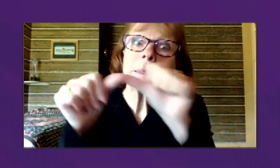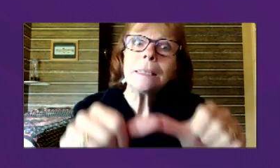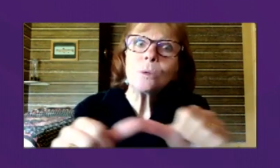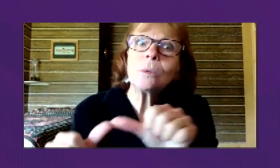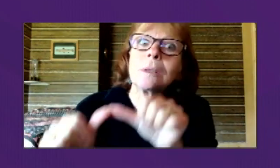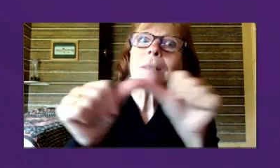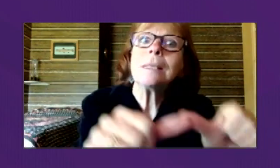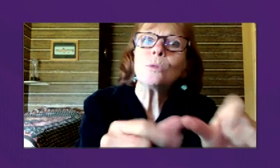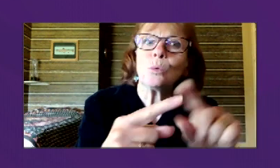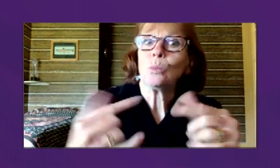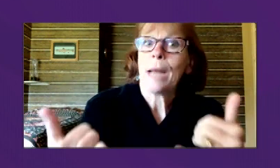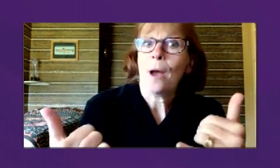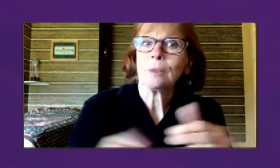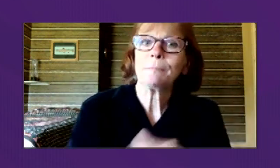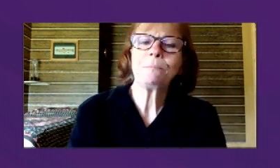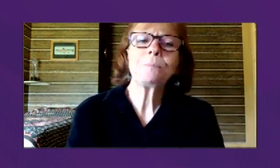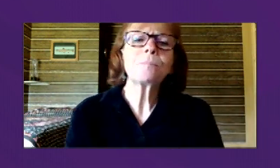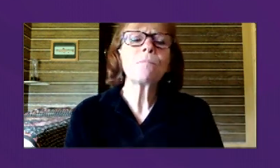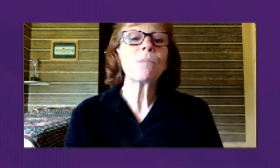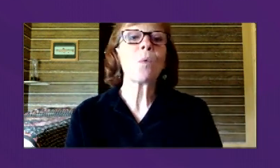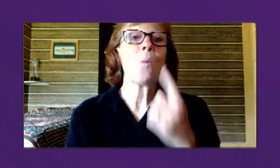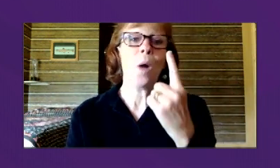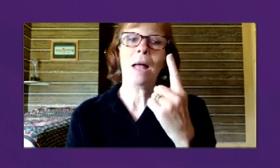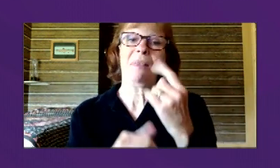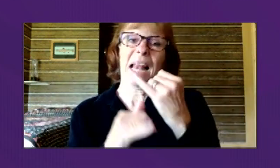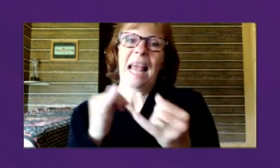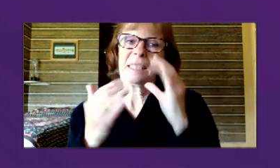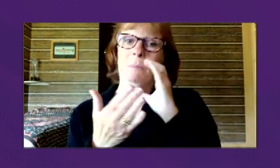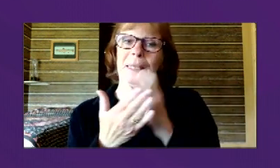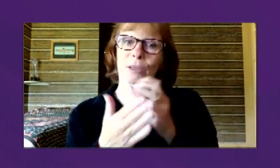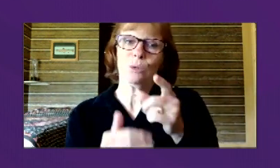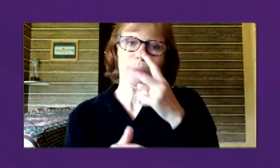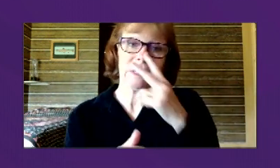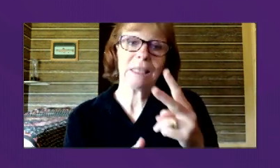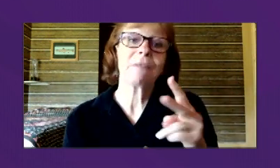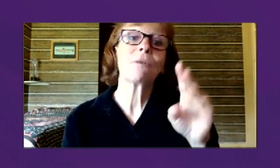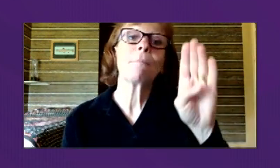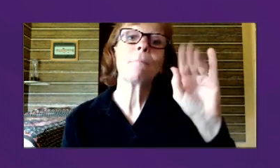One of the lasting images we see emerge from the Battle of Little Bighorn is the Plains Indian